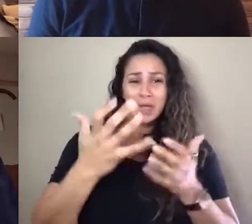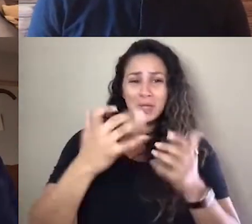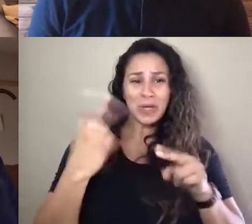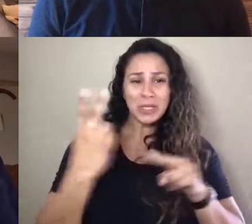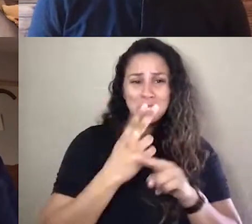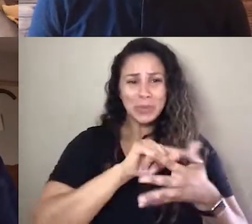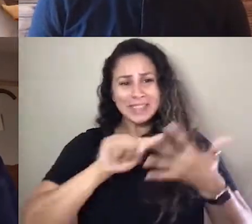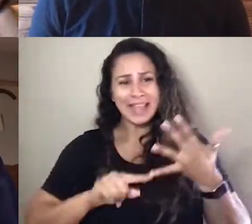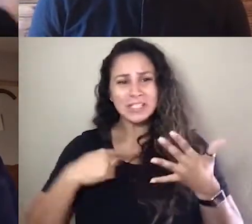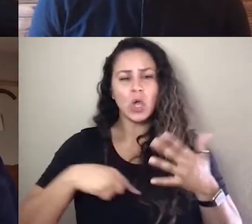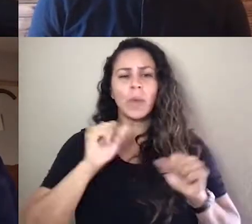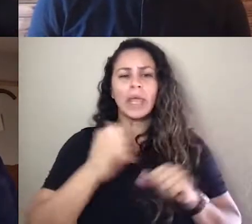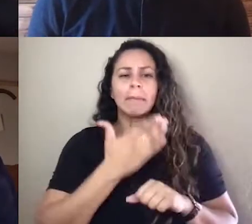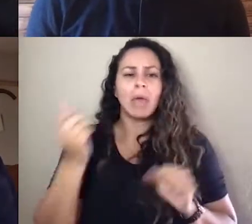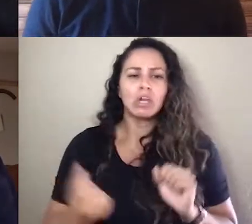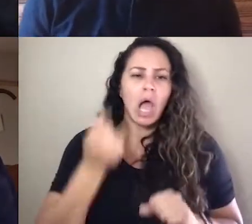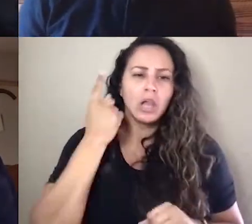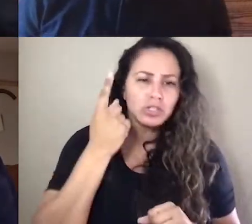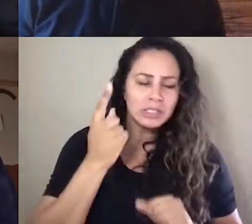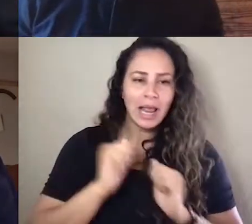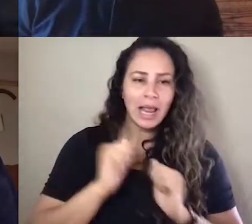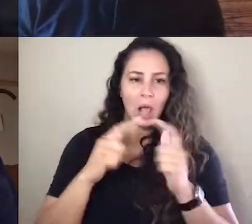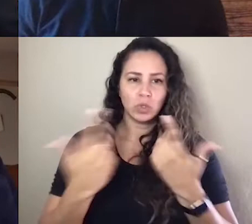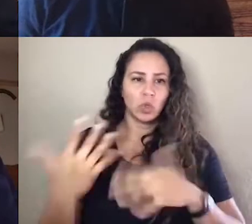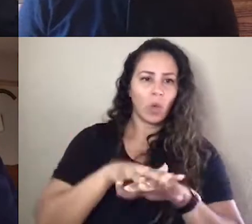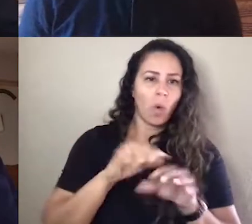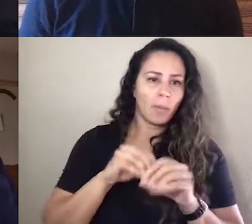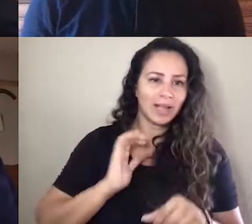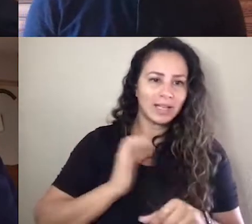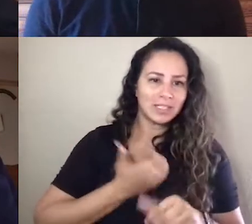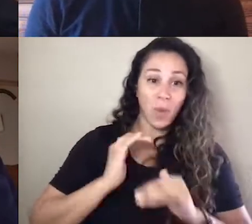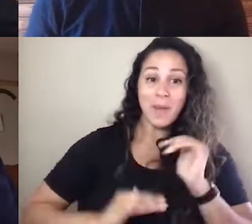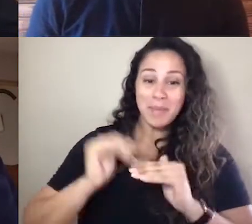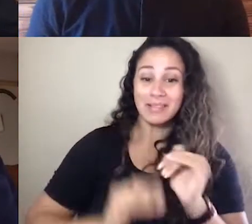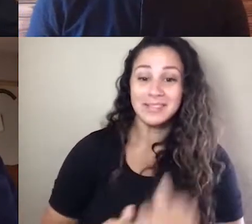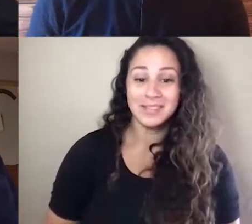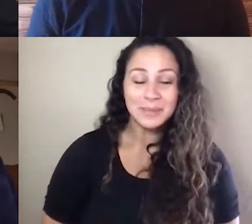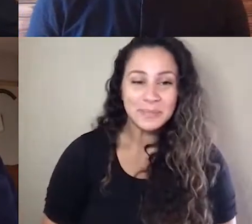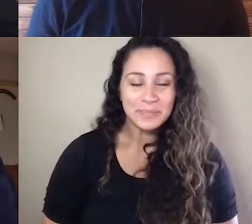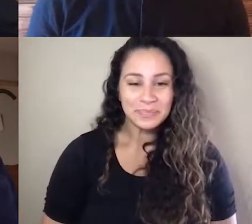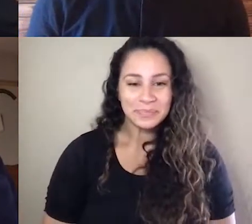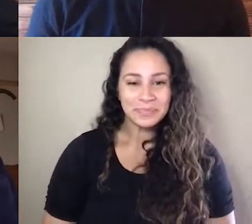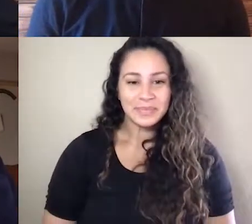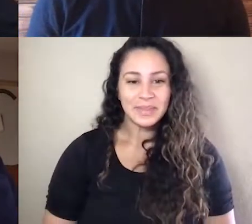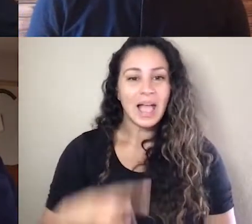WANT TO USE THESE THINGS SO THAT WE CAN BETTER